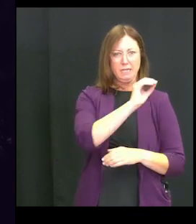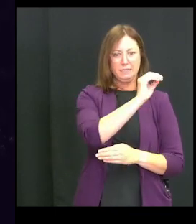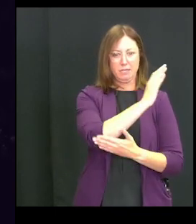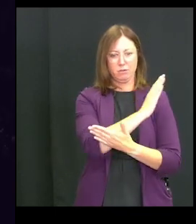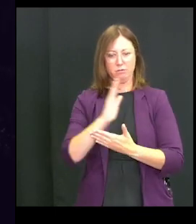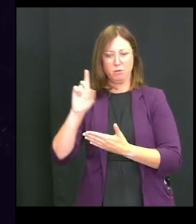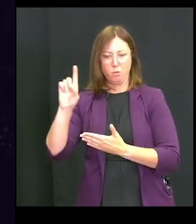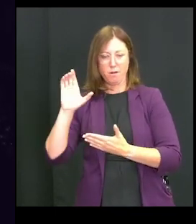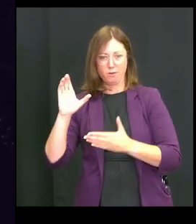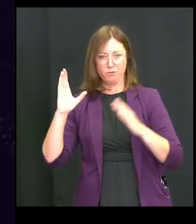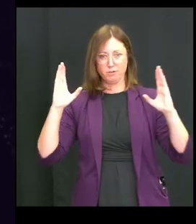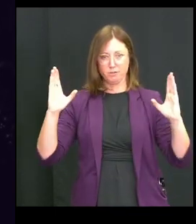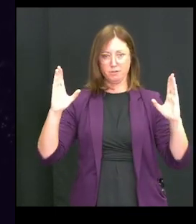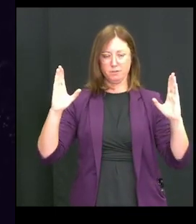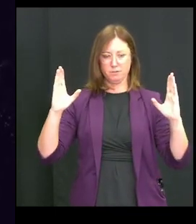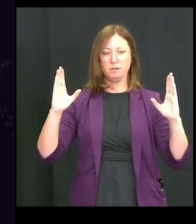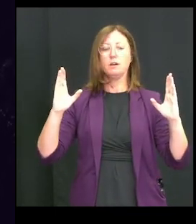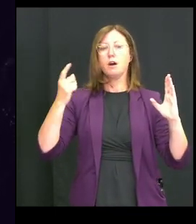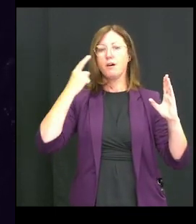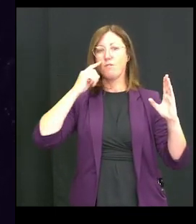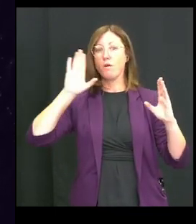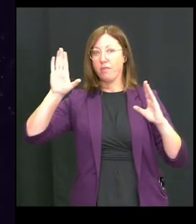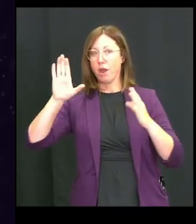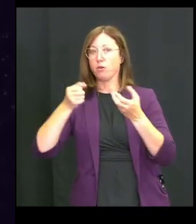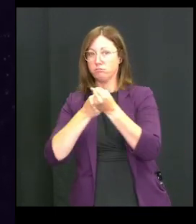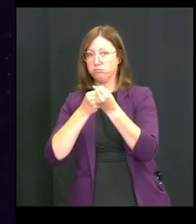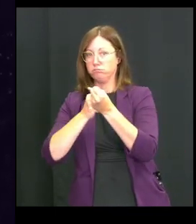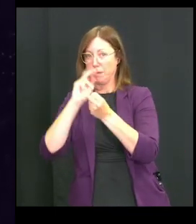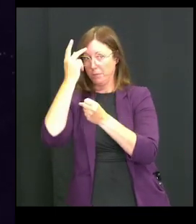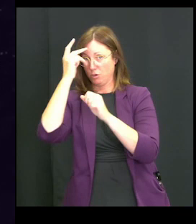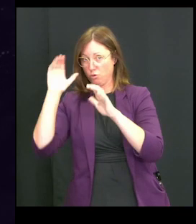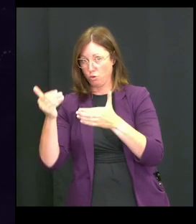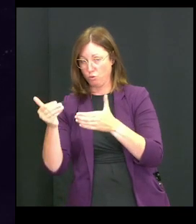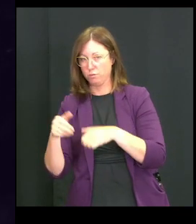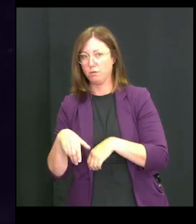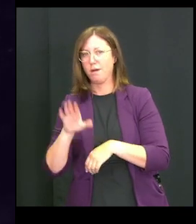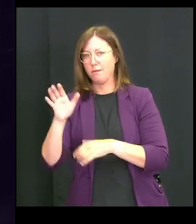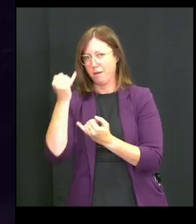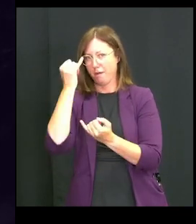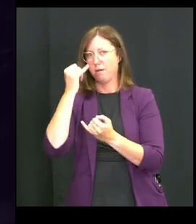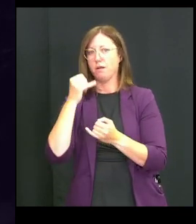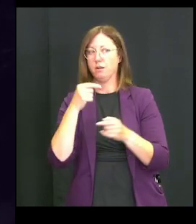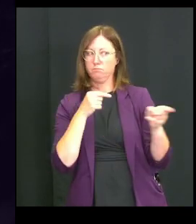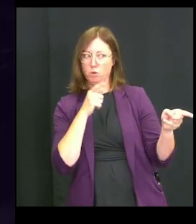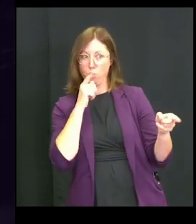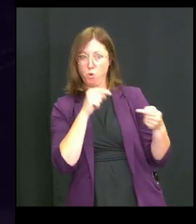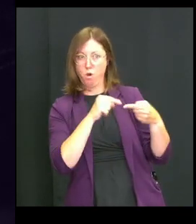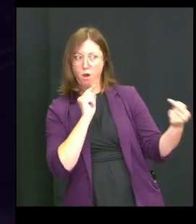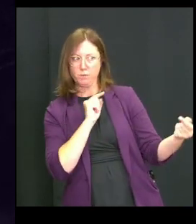for one's own party that they support, and their ideologically opposing party. So for instance,